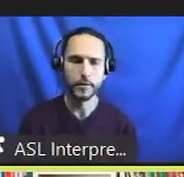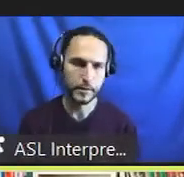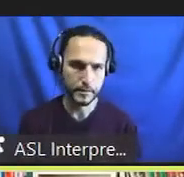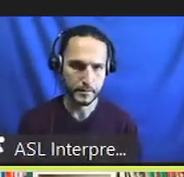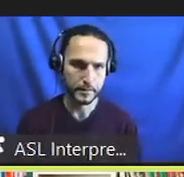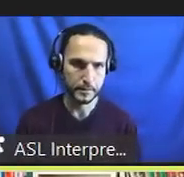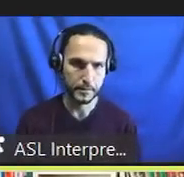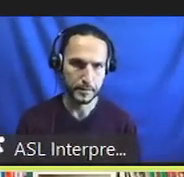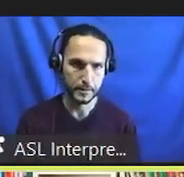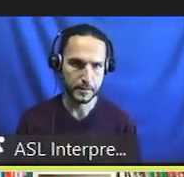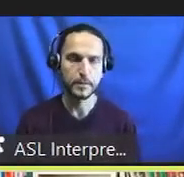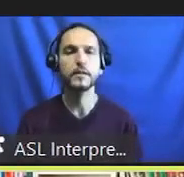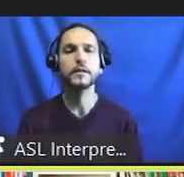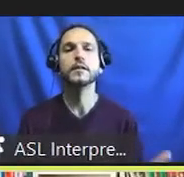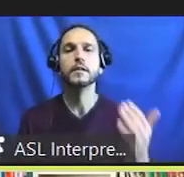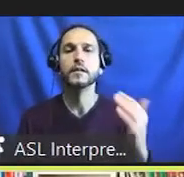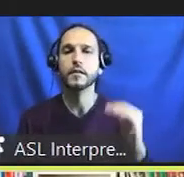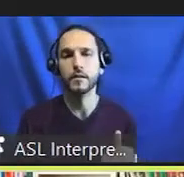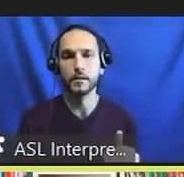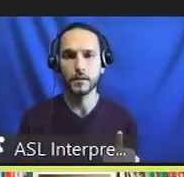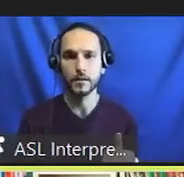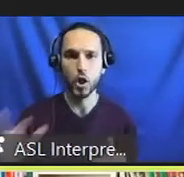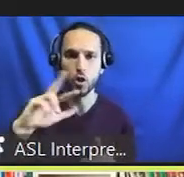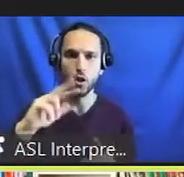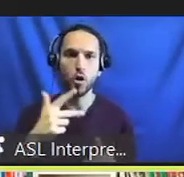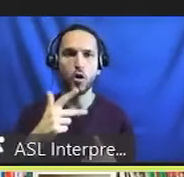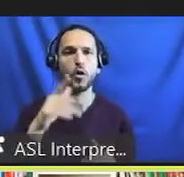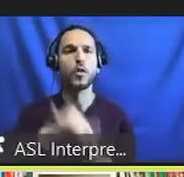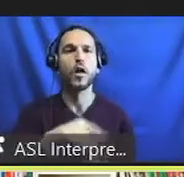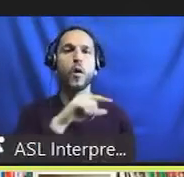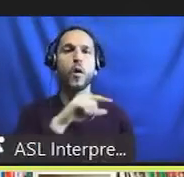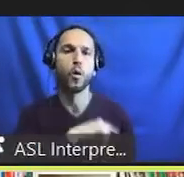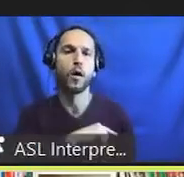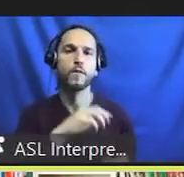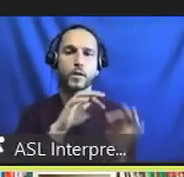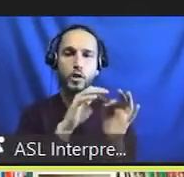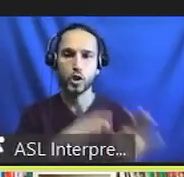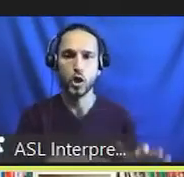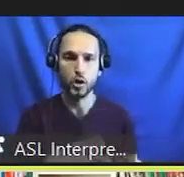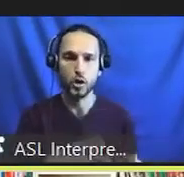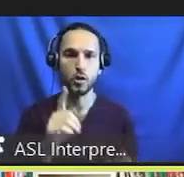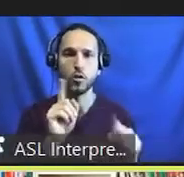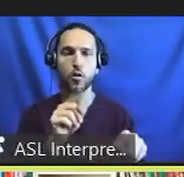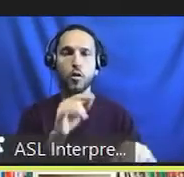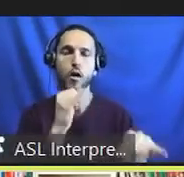So the third basket that we'll be talking about is qualified interpreters. That's for onsite or remote.